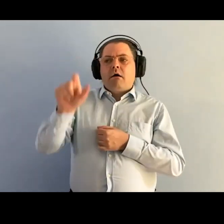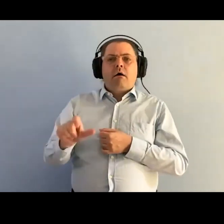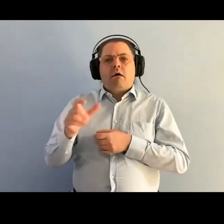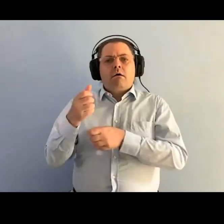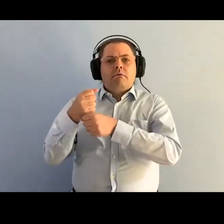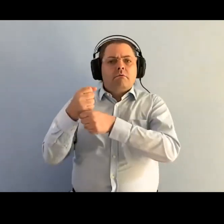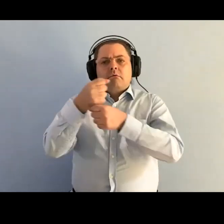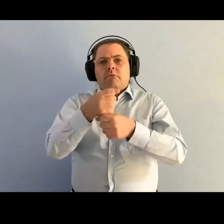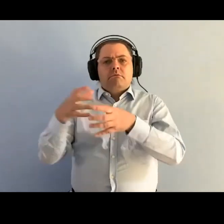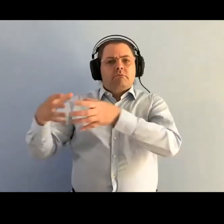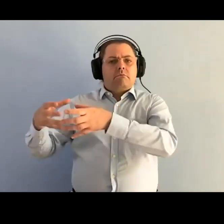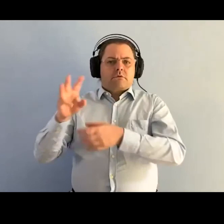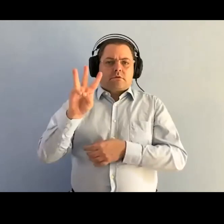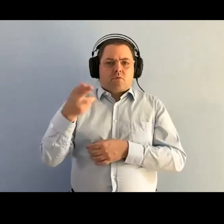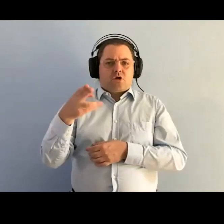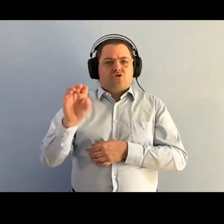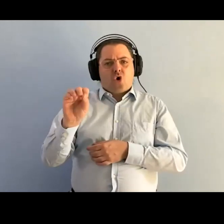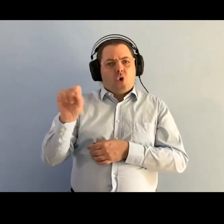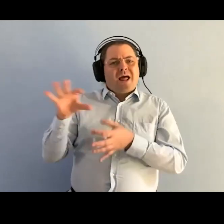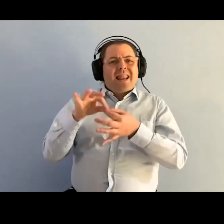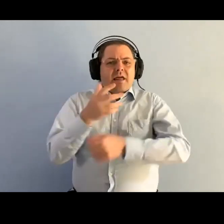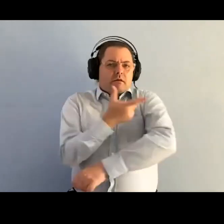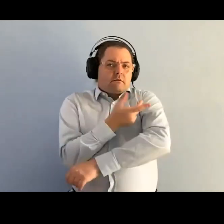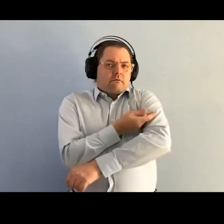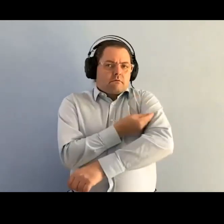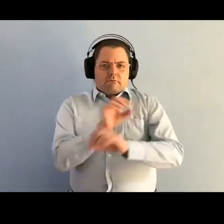Before closing, though, I would like to give the floor